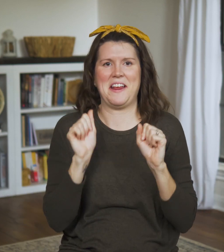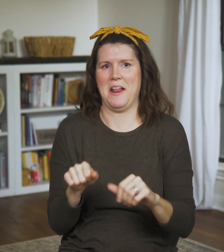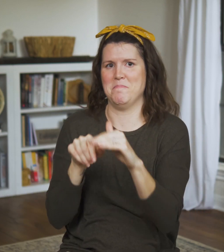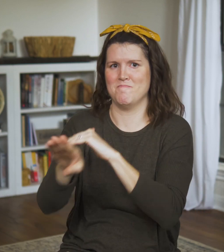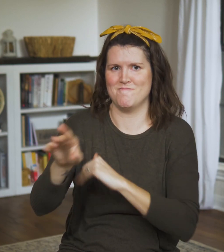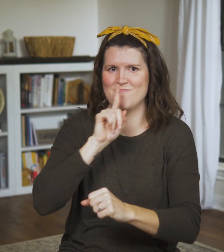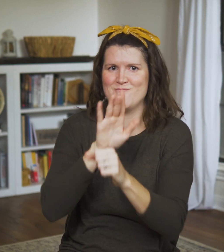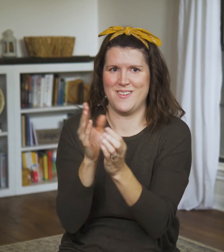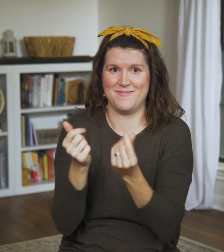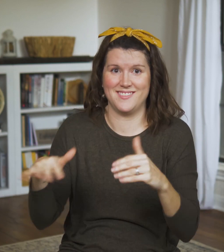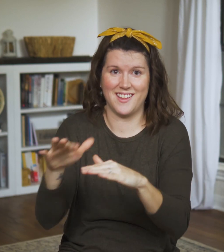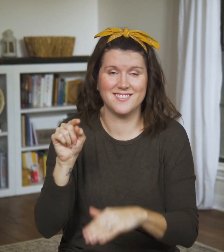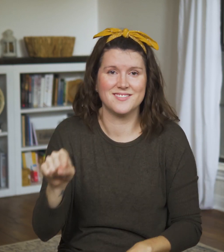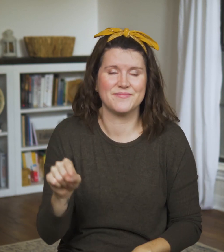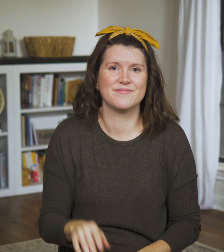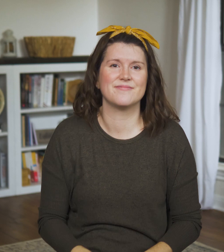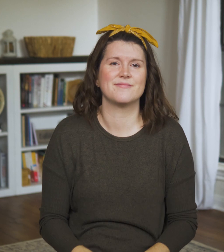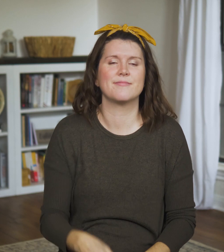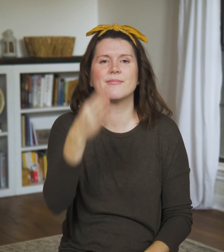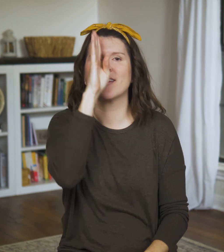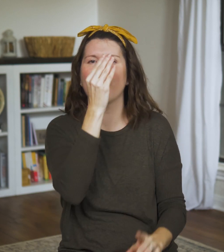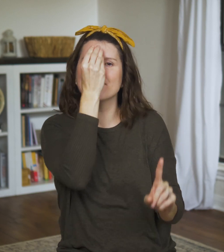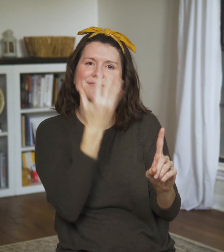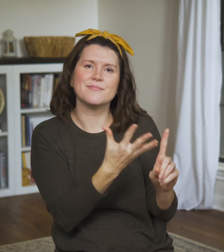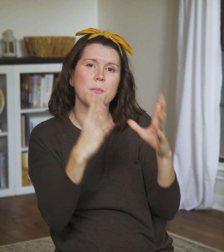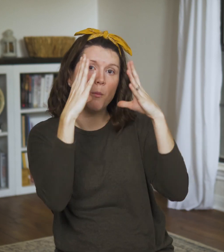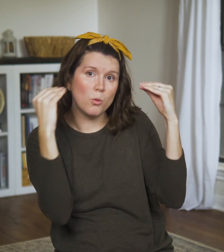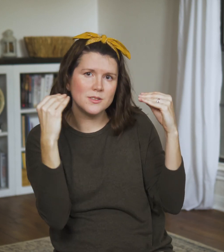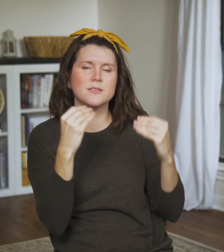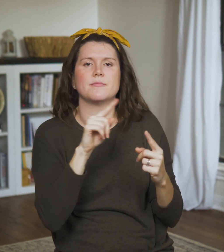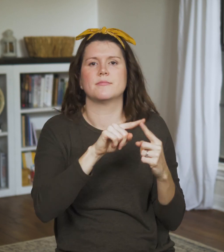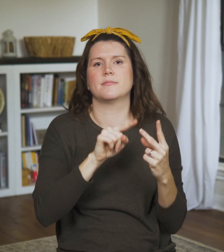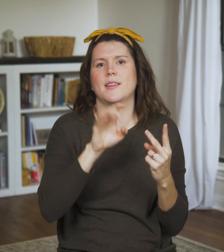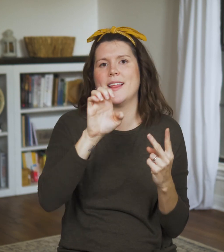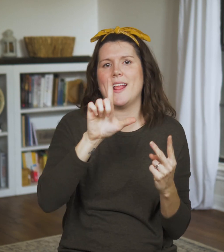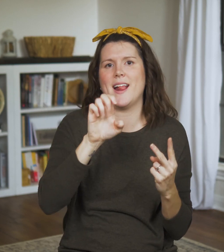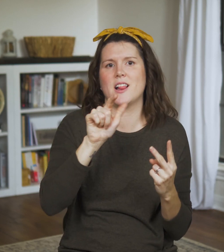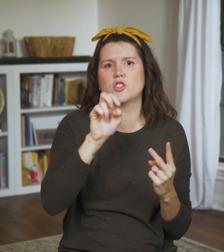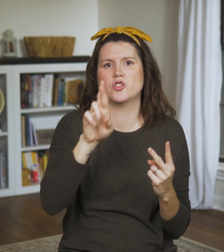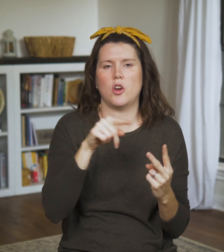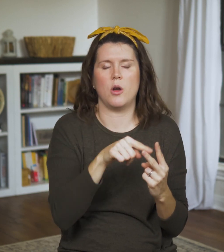other than Caleb and Joshua and their families.